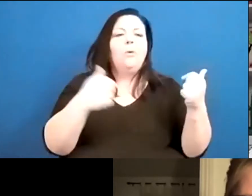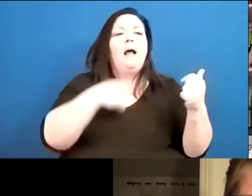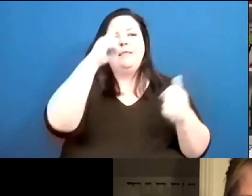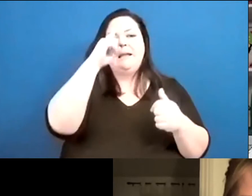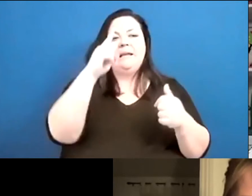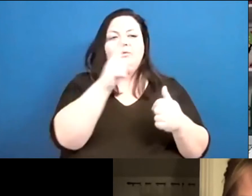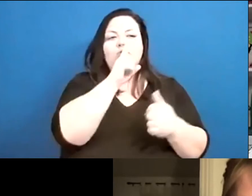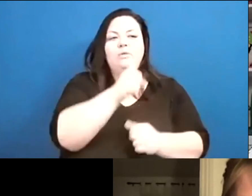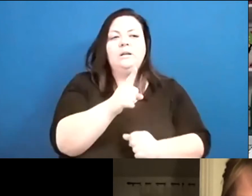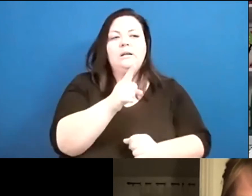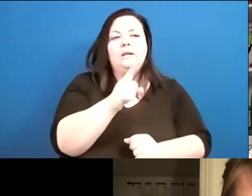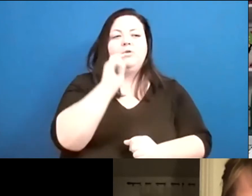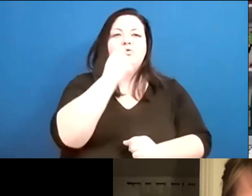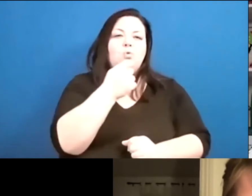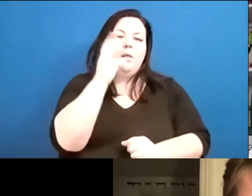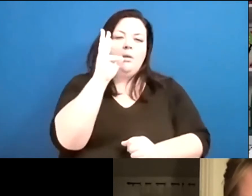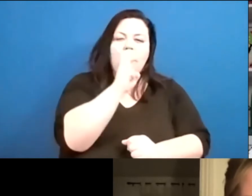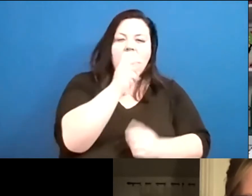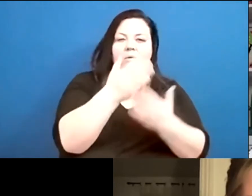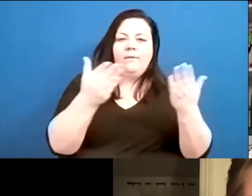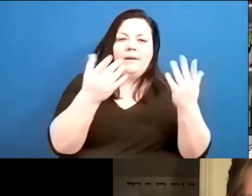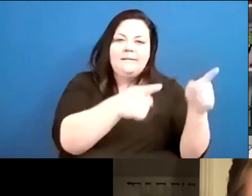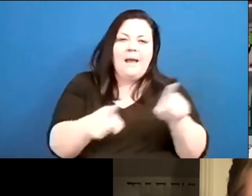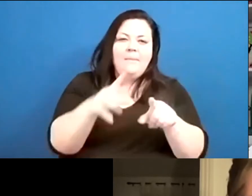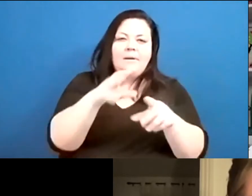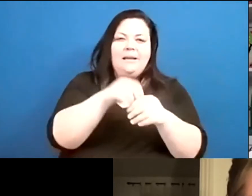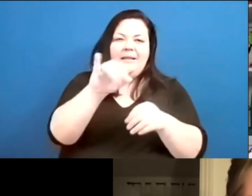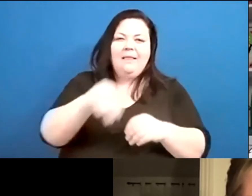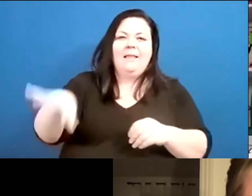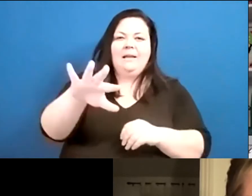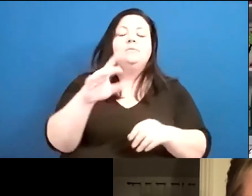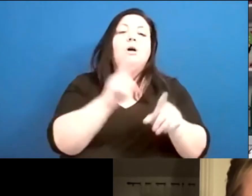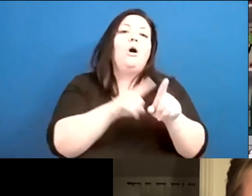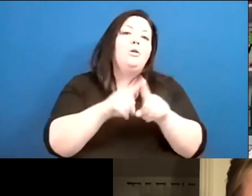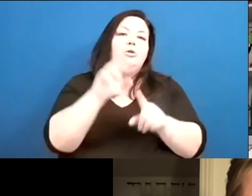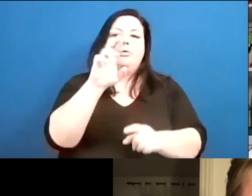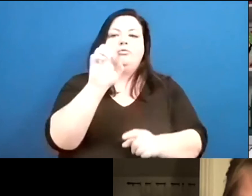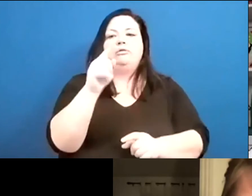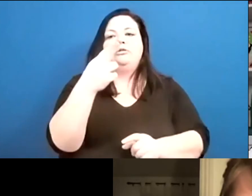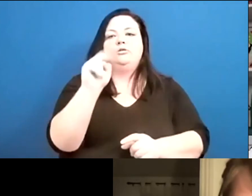like cool and weird things happening in that land and also Return to Oz is like, if y'all haven't seen that movie,